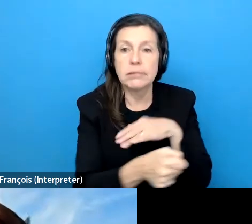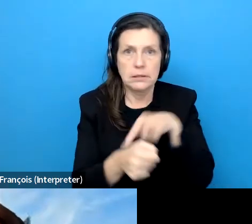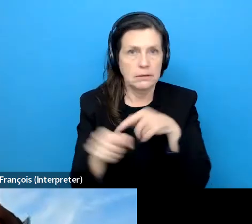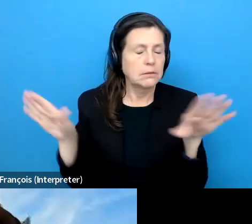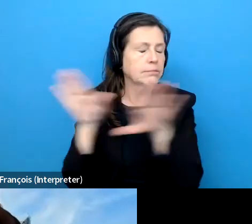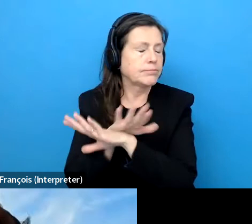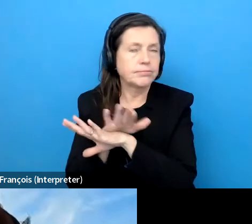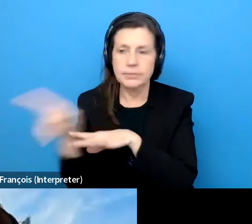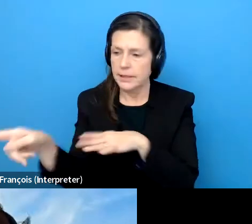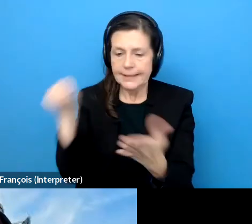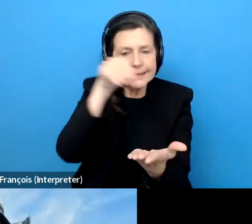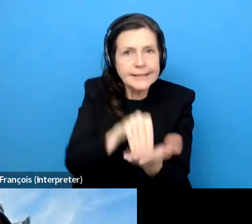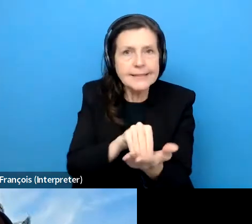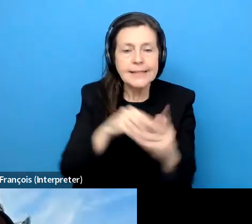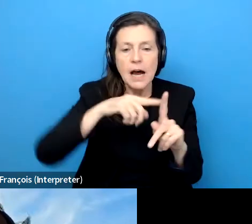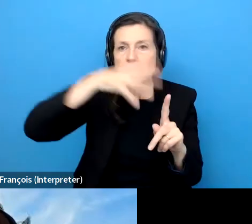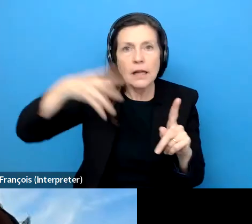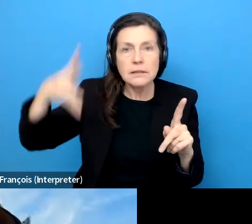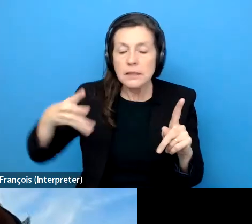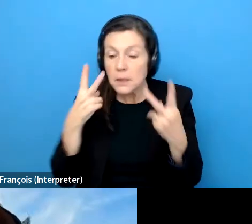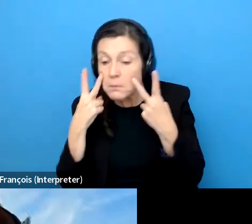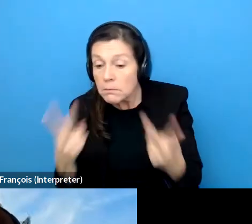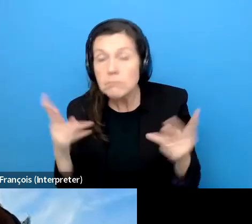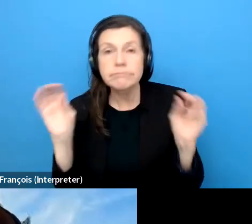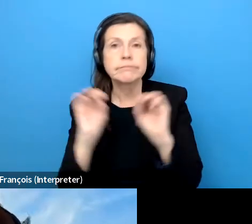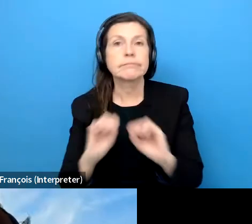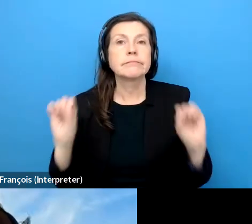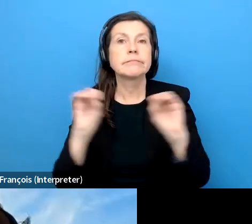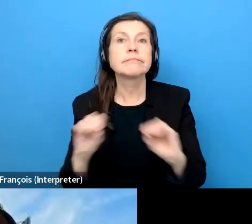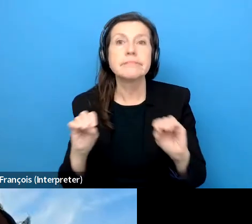So, I kindly ask your organizations but also you personally,